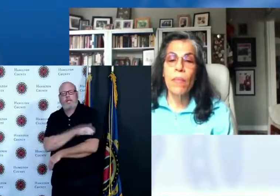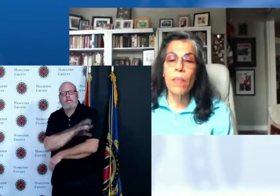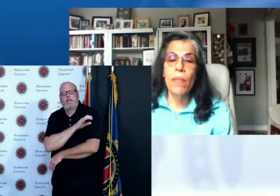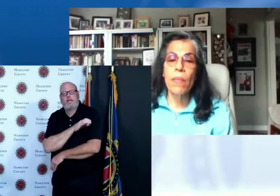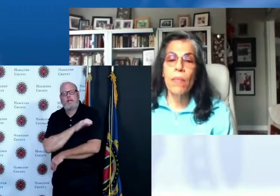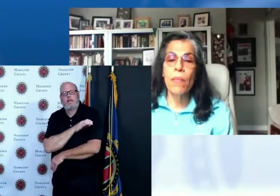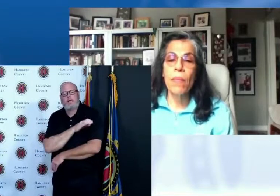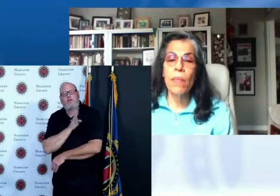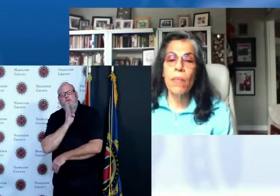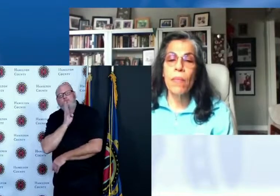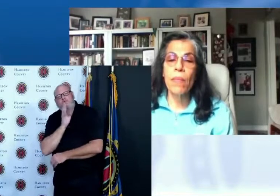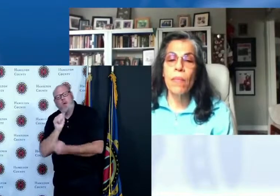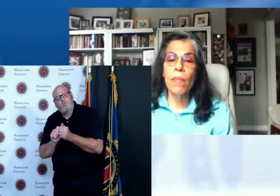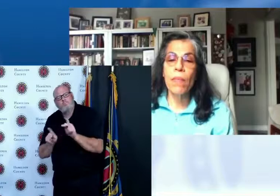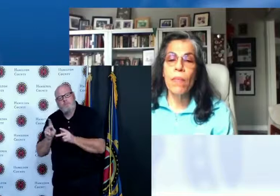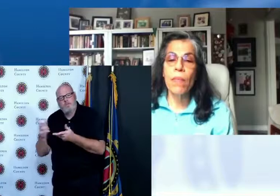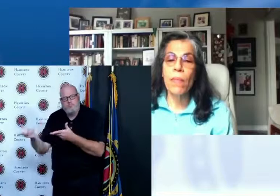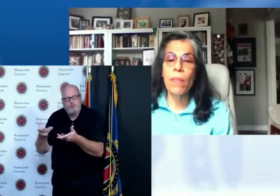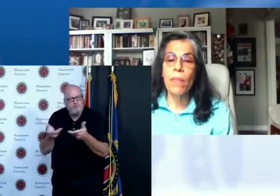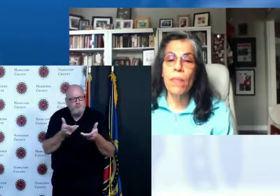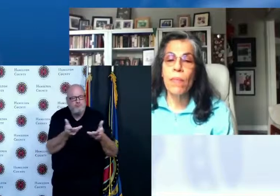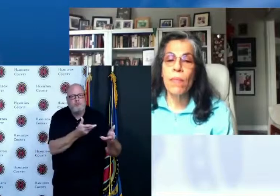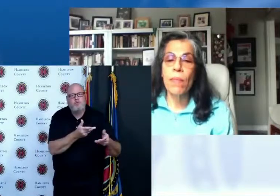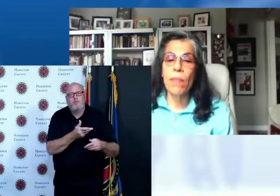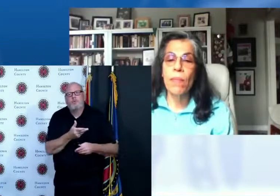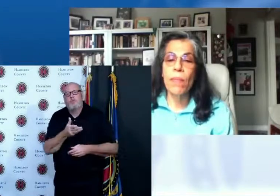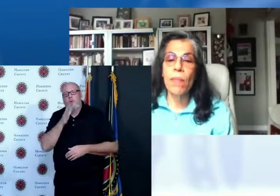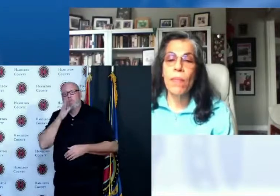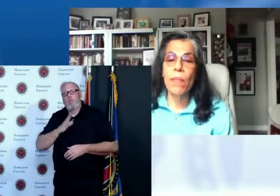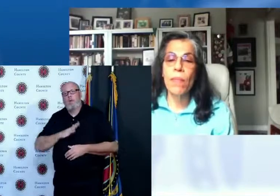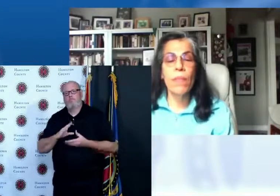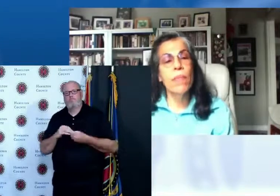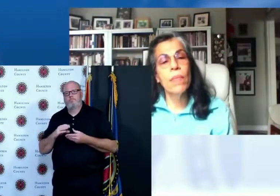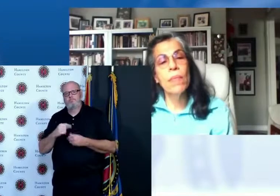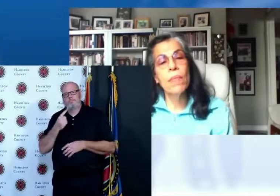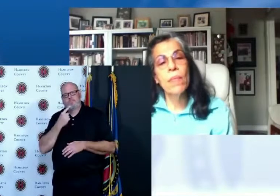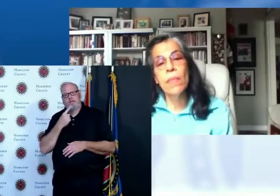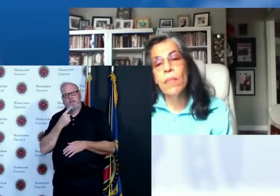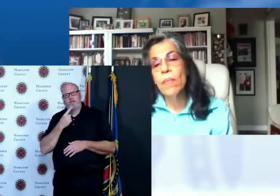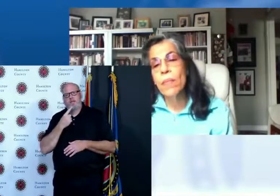one woman that said to me that she didn't didn't want to make an appointment and just